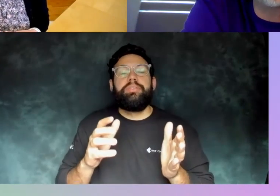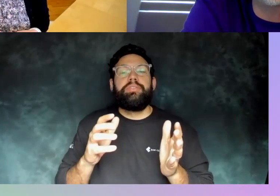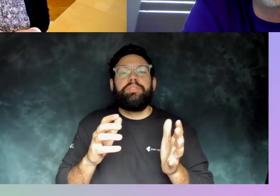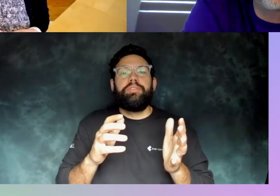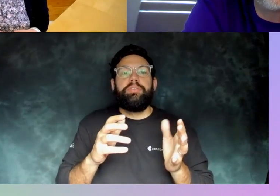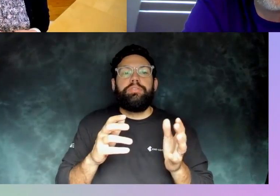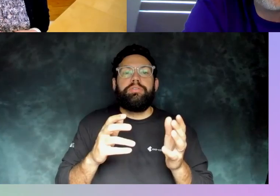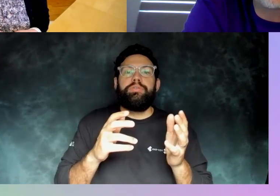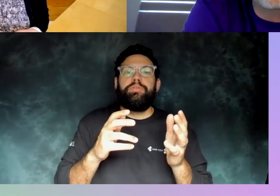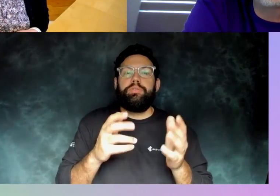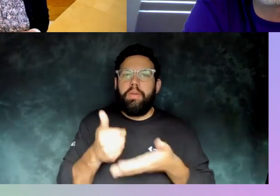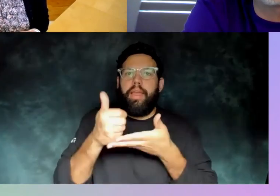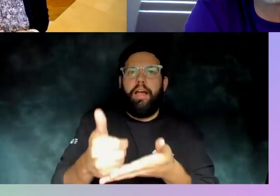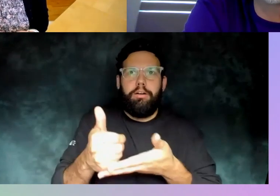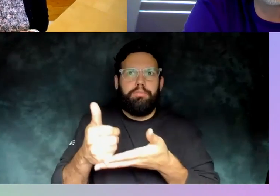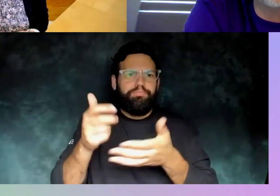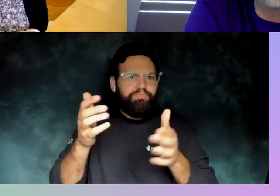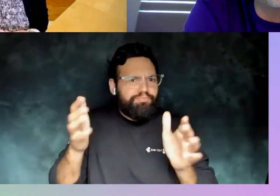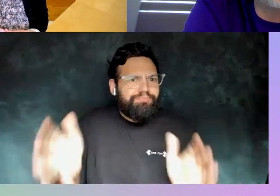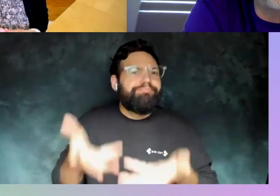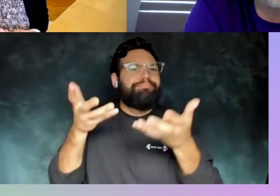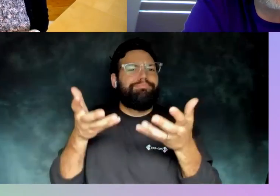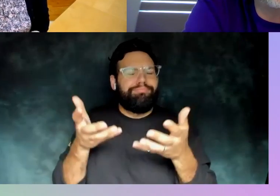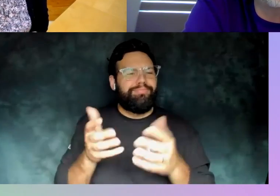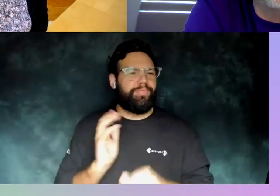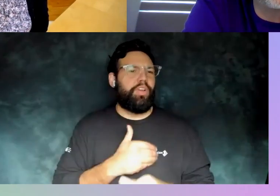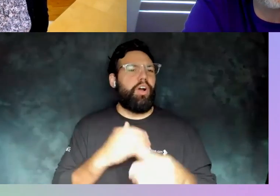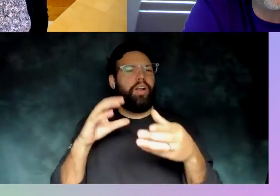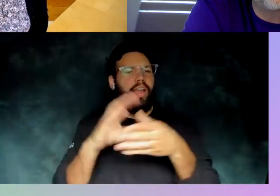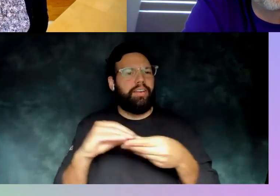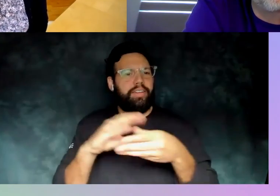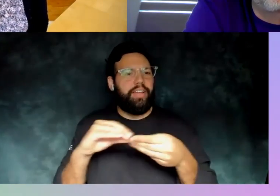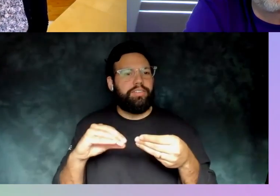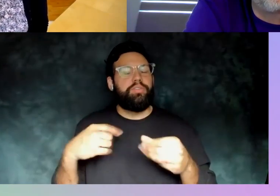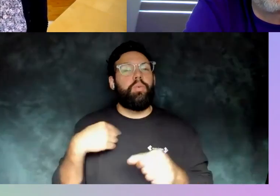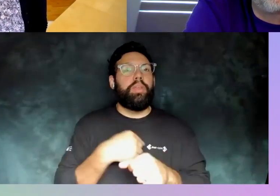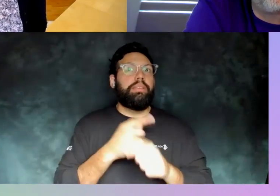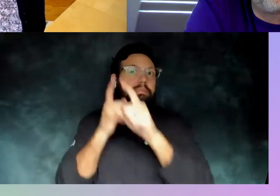I remember a few years ago -- they had written about links and buttons, and the developer world it means a couple of different things. You code for